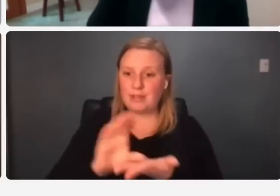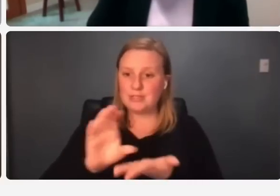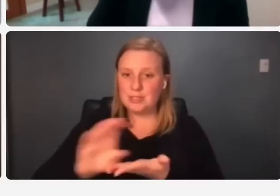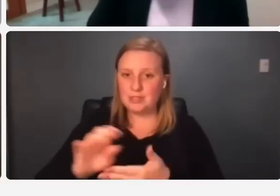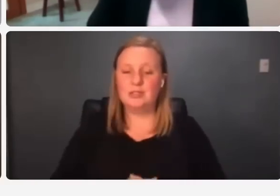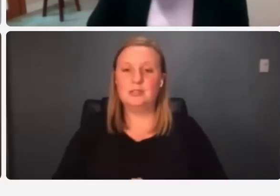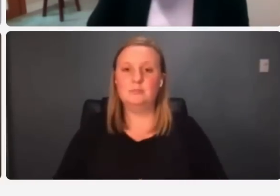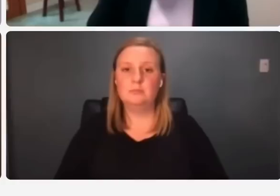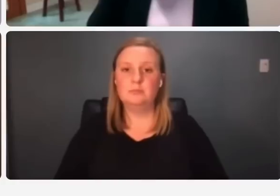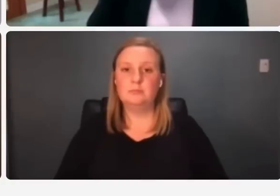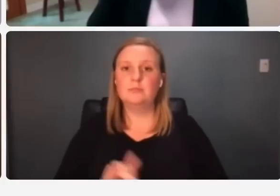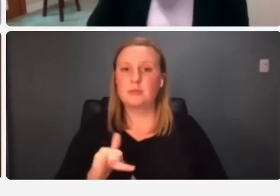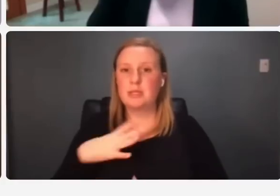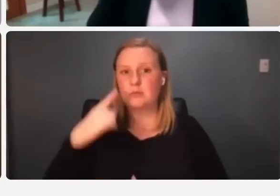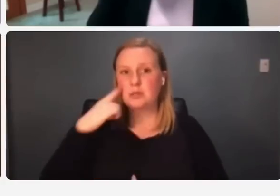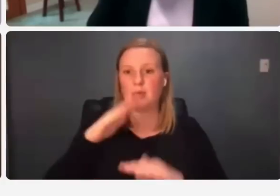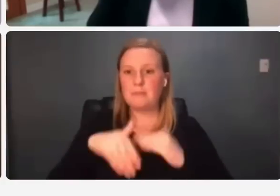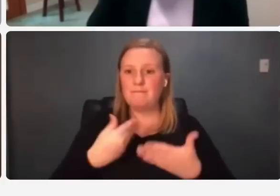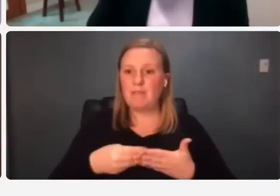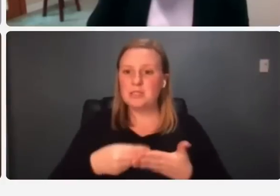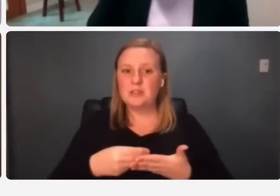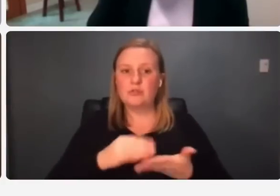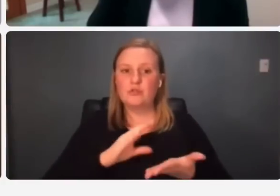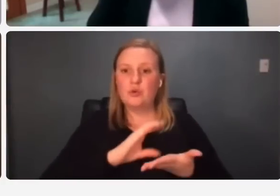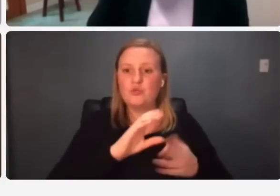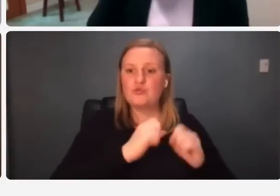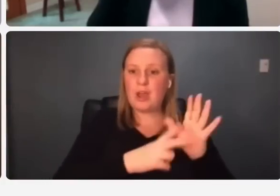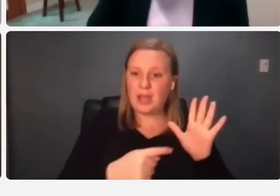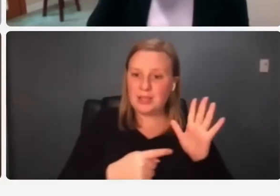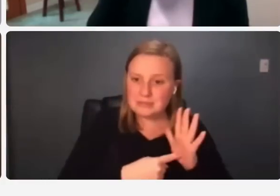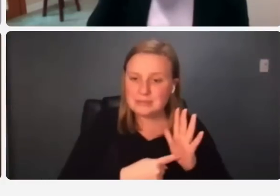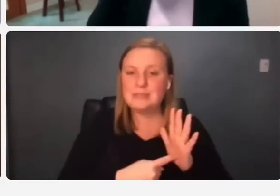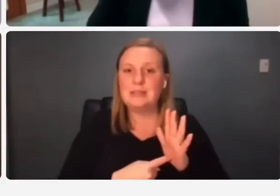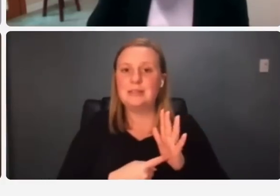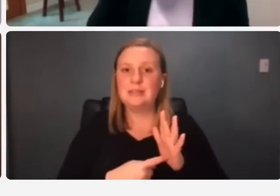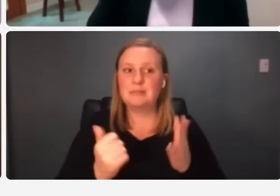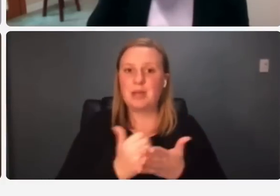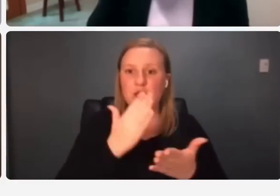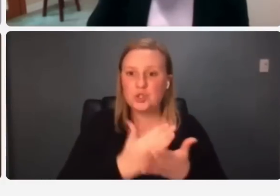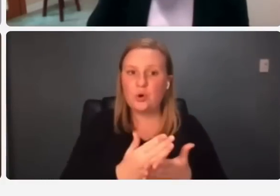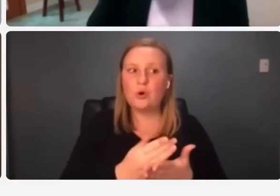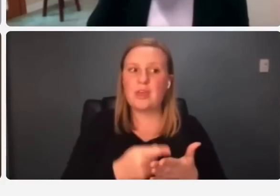way in which we grant fund those services to make sure that they pick up actually the other benefits of the reform.